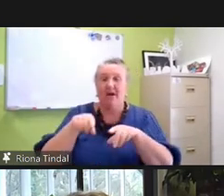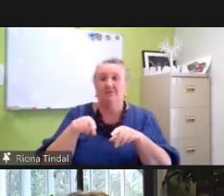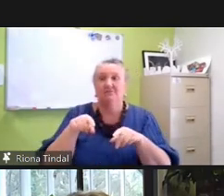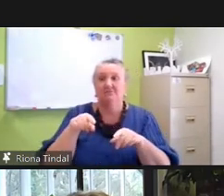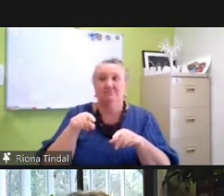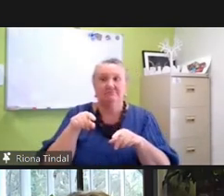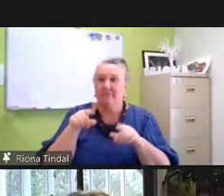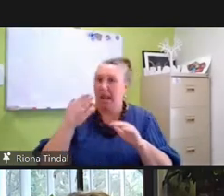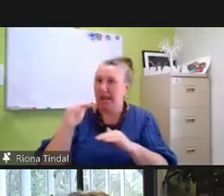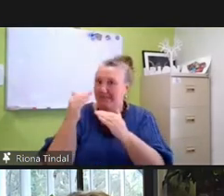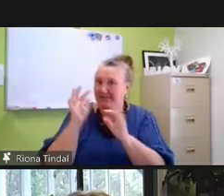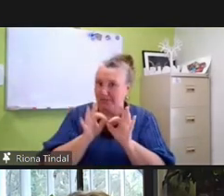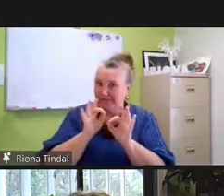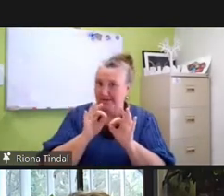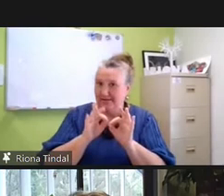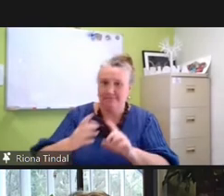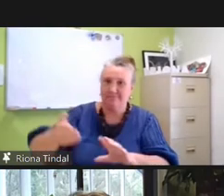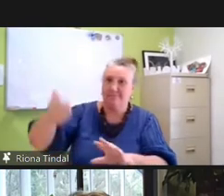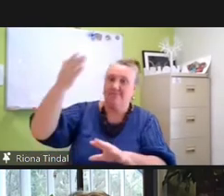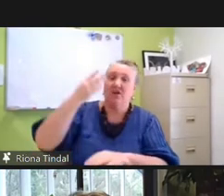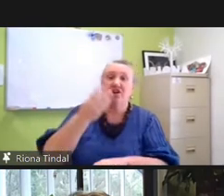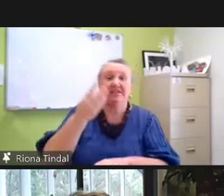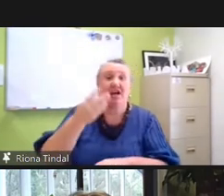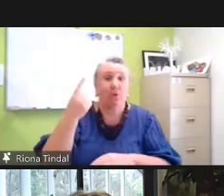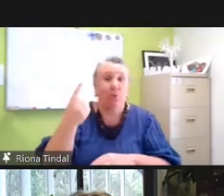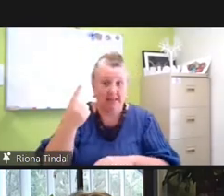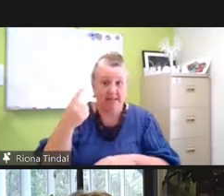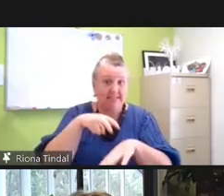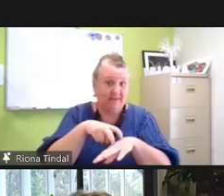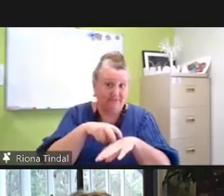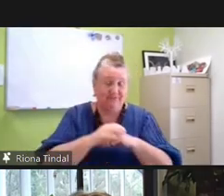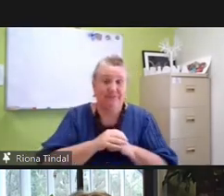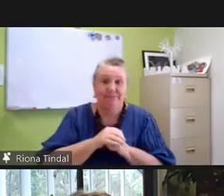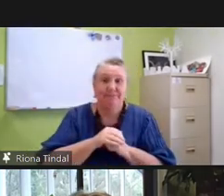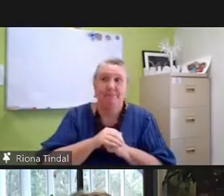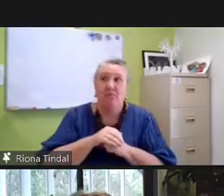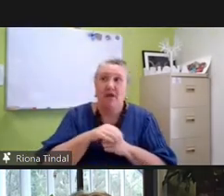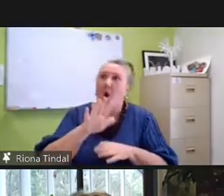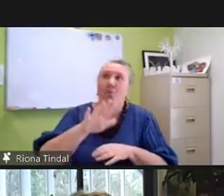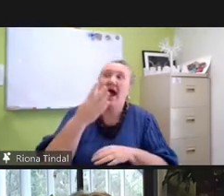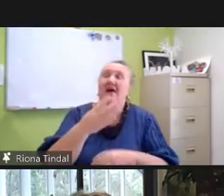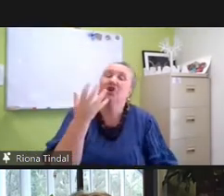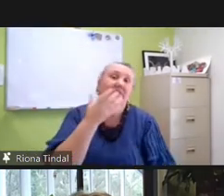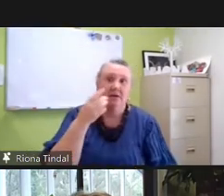When I went to TAFE, at that time, there were a very limited interpreter numbers. This is 1991.